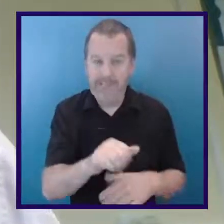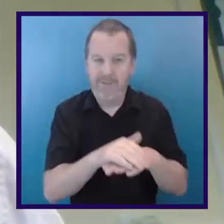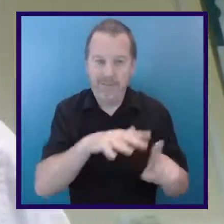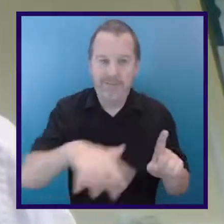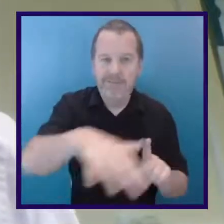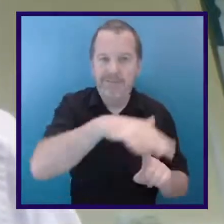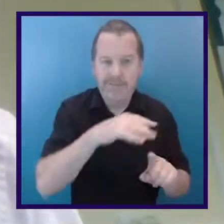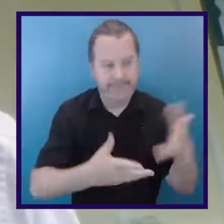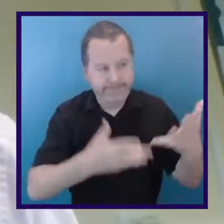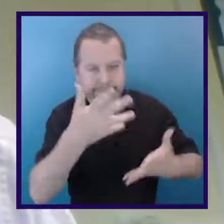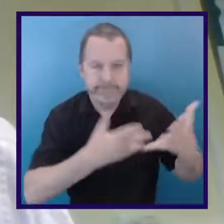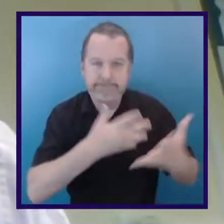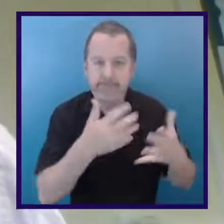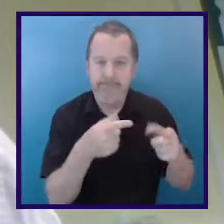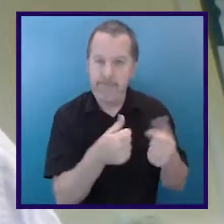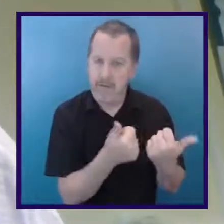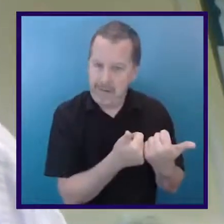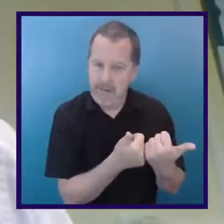to communicate with him.